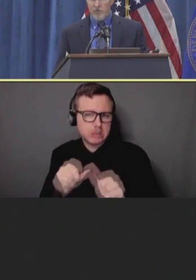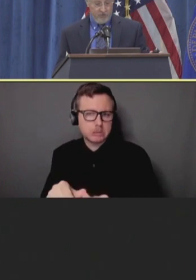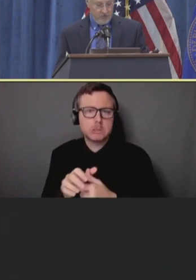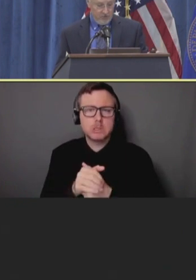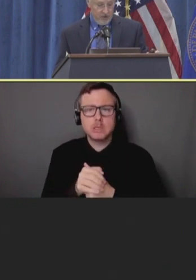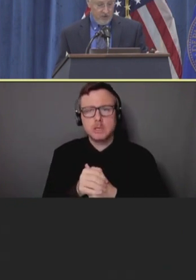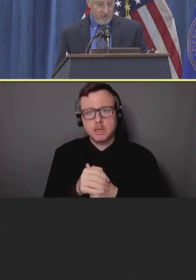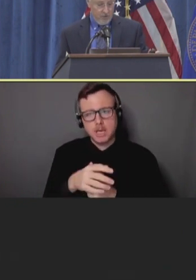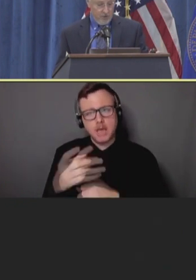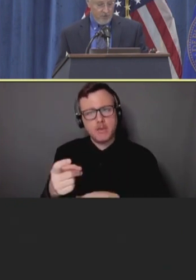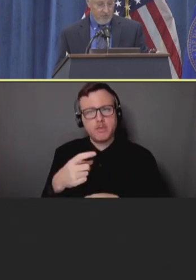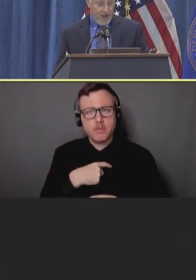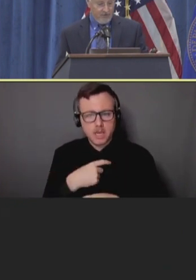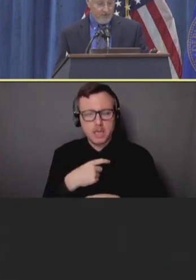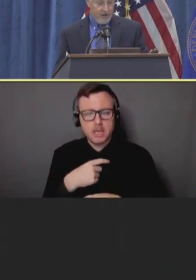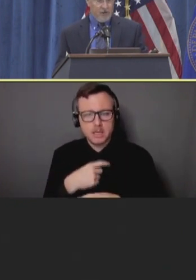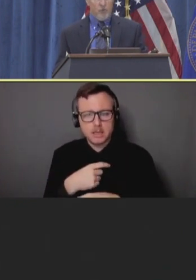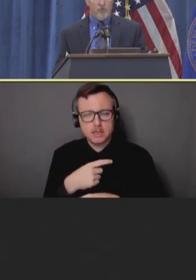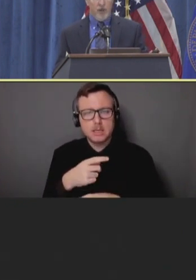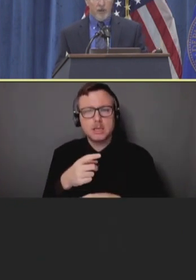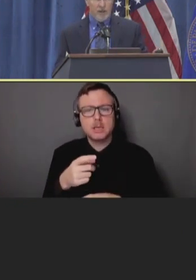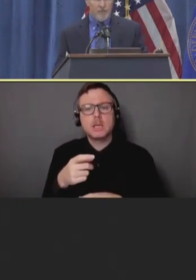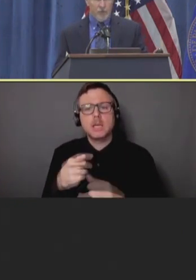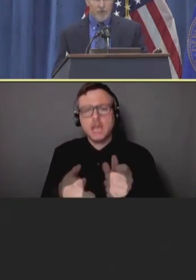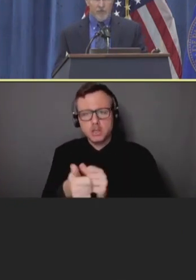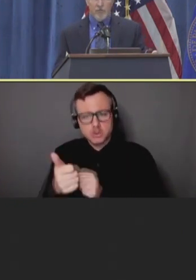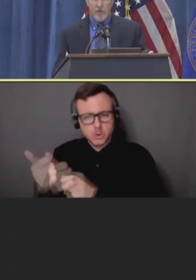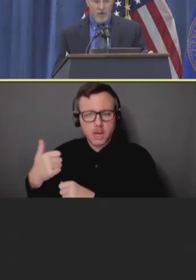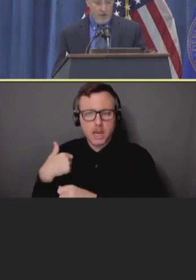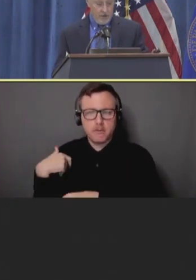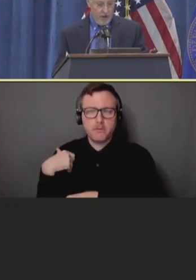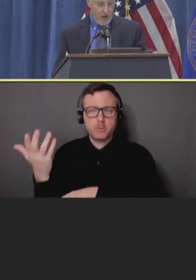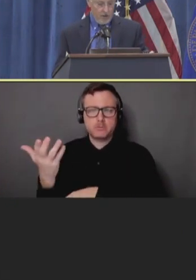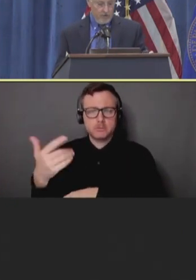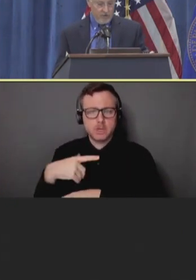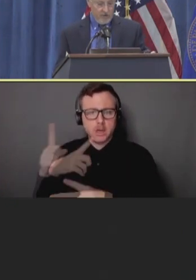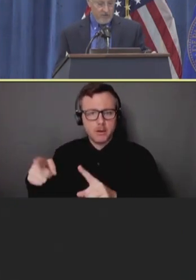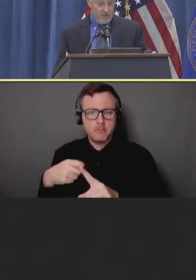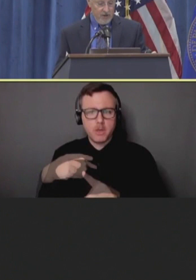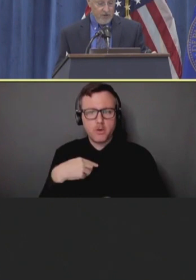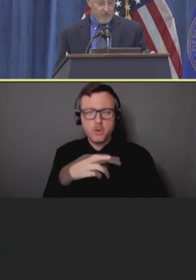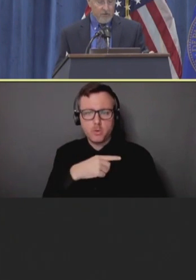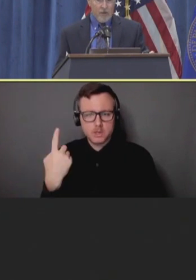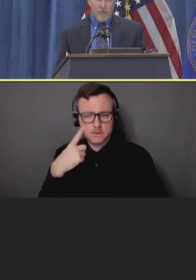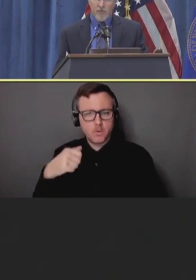disease in persons vaccinated to prevent influenza, pneumococcal disease, and shingles provide